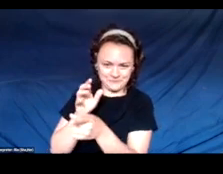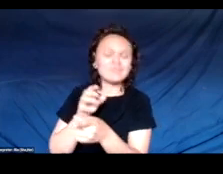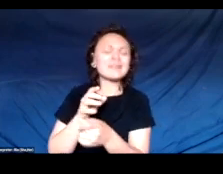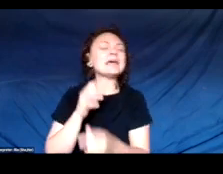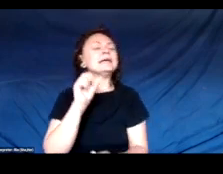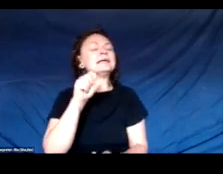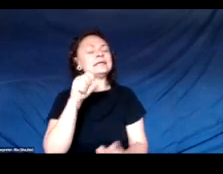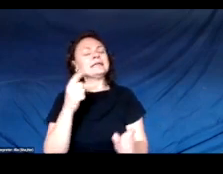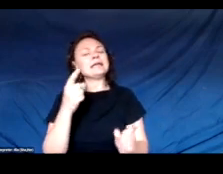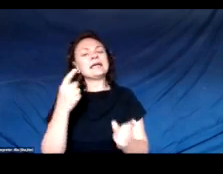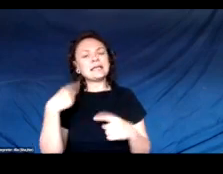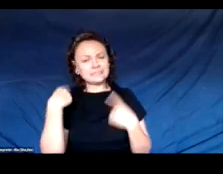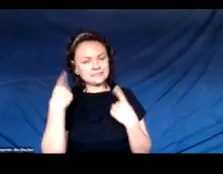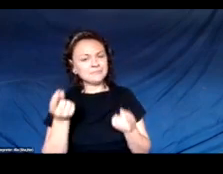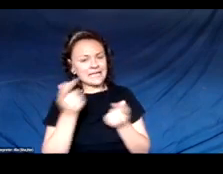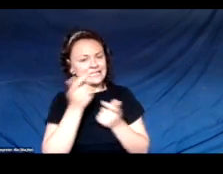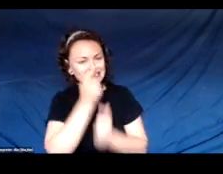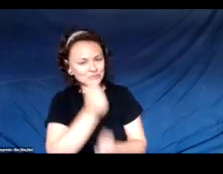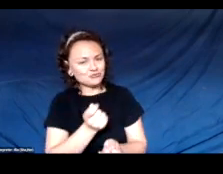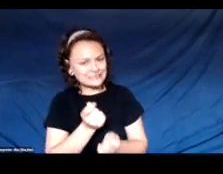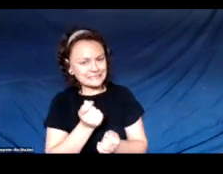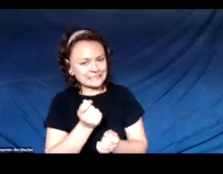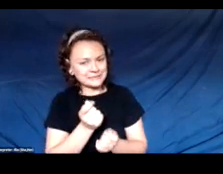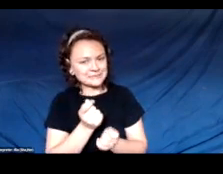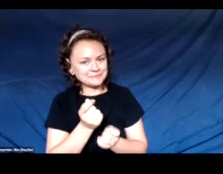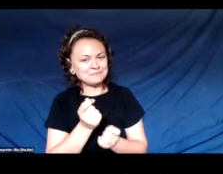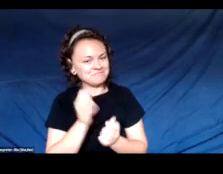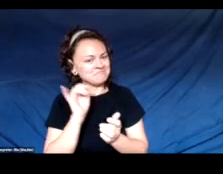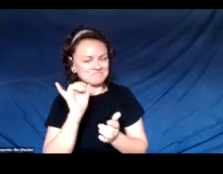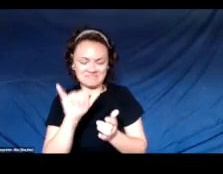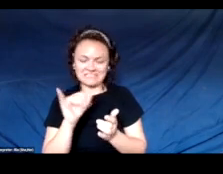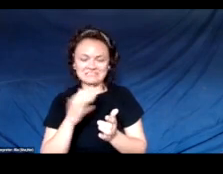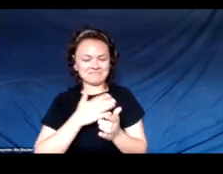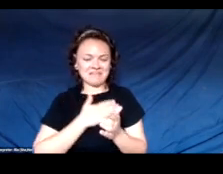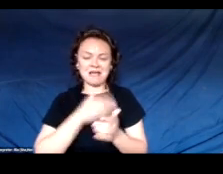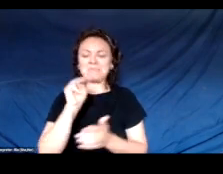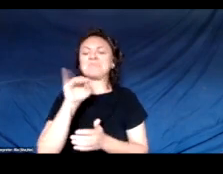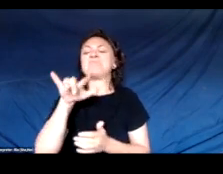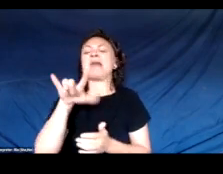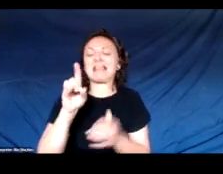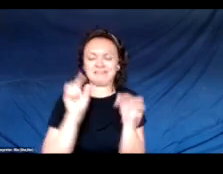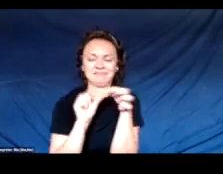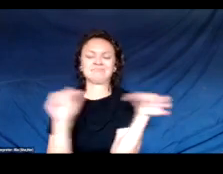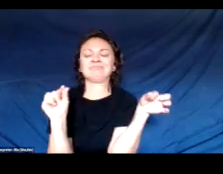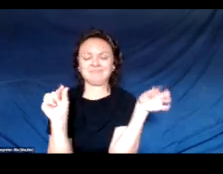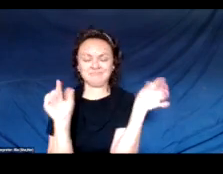That's to put it mild, yeah. Angie do you have like how about you?